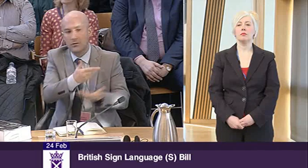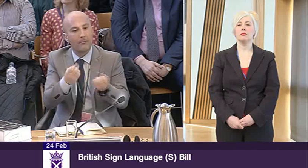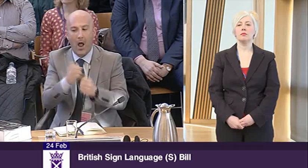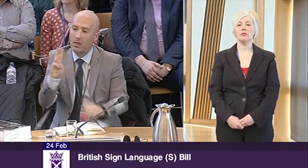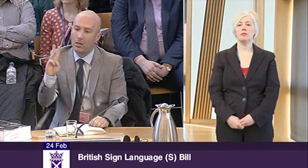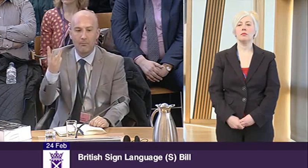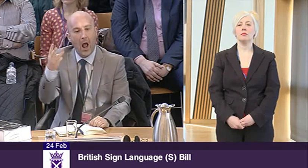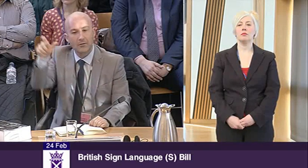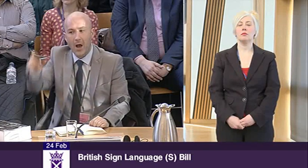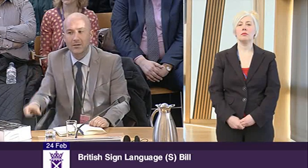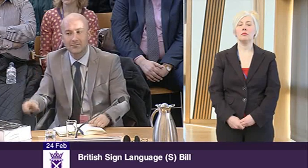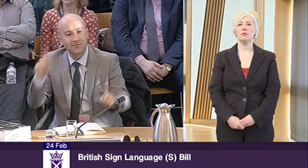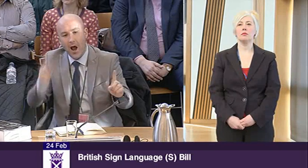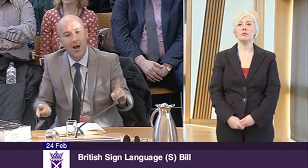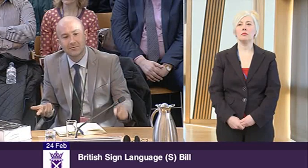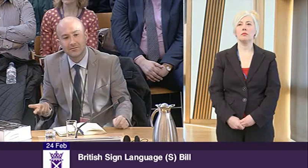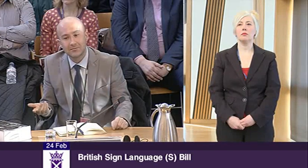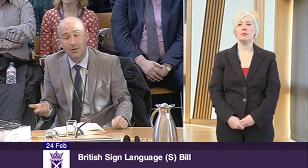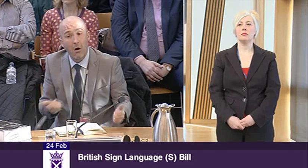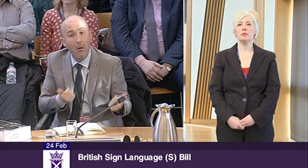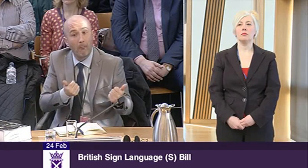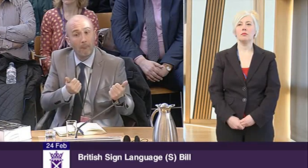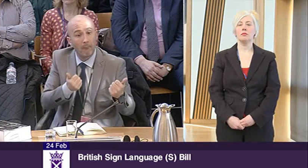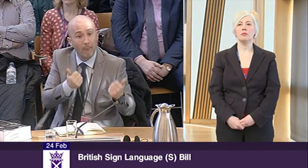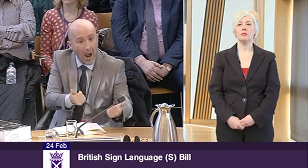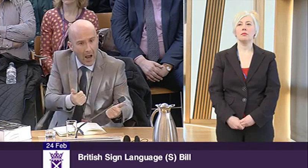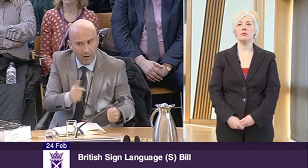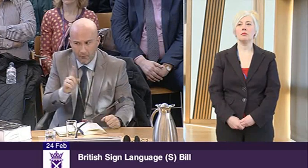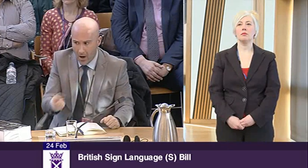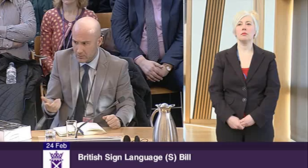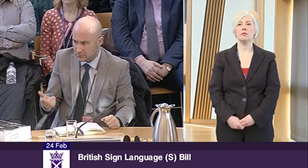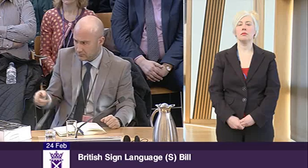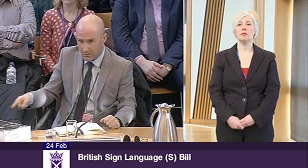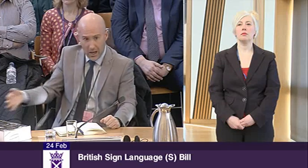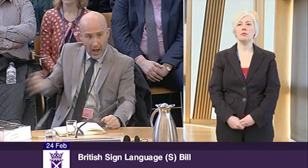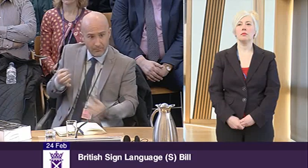Because of data protection rules, it is hard for people to interact with financial services